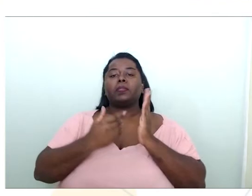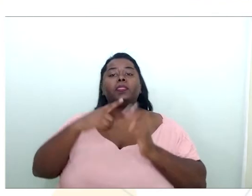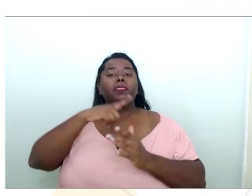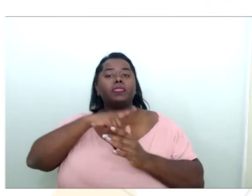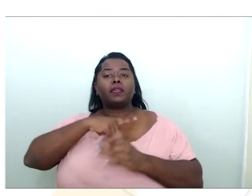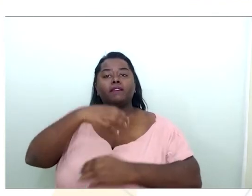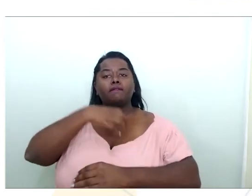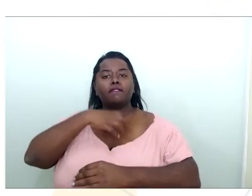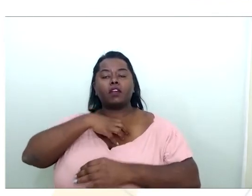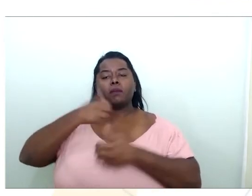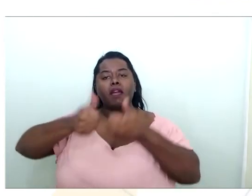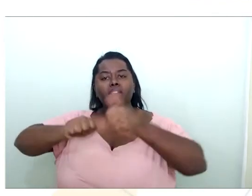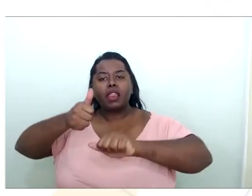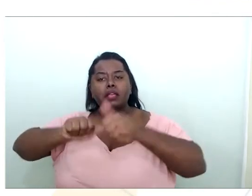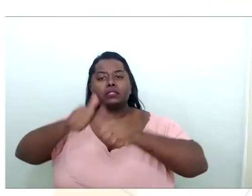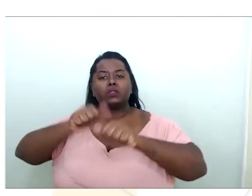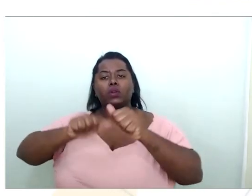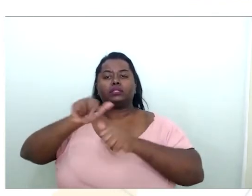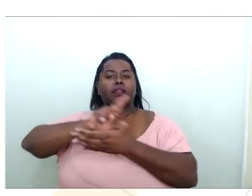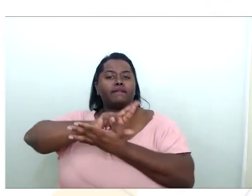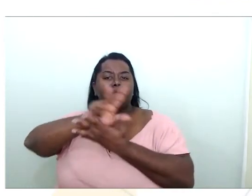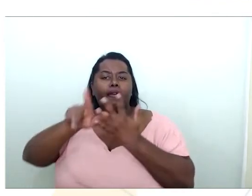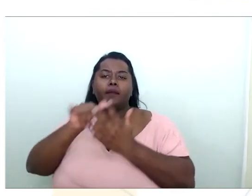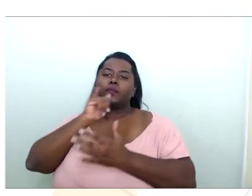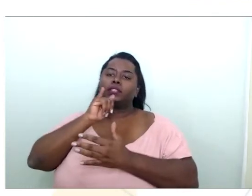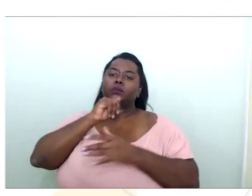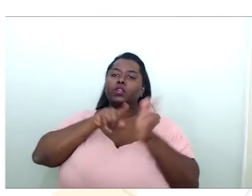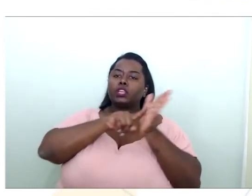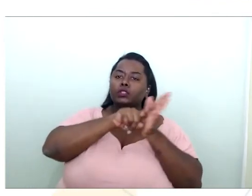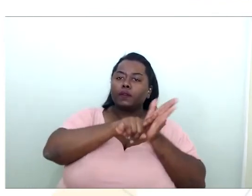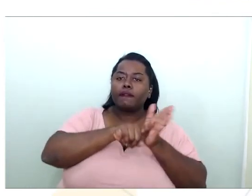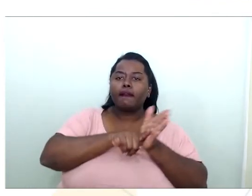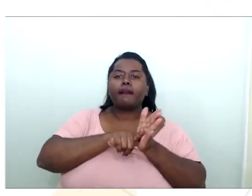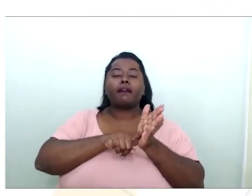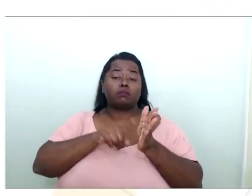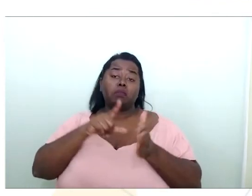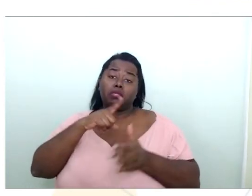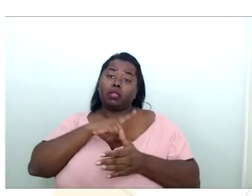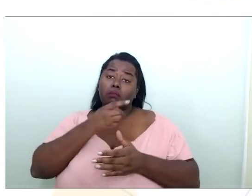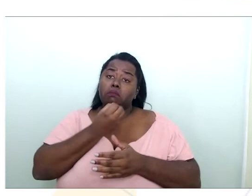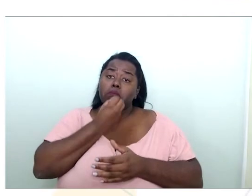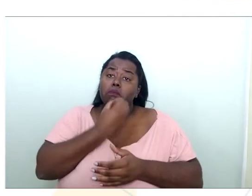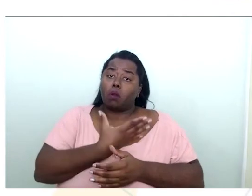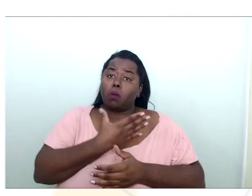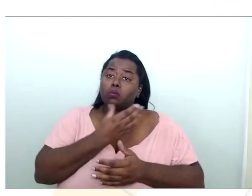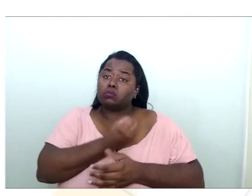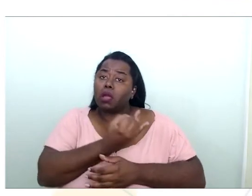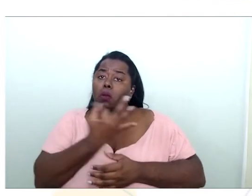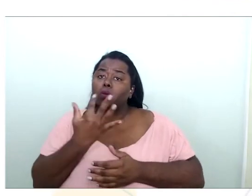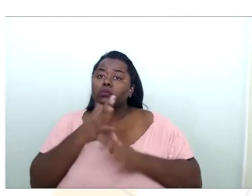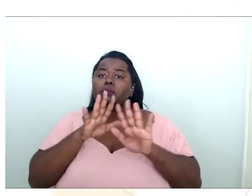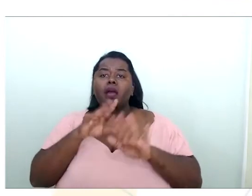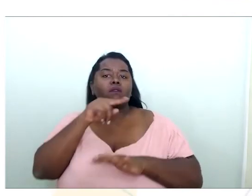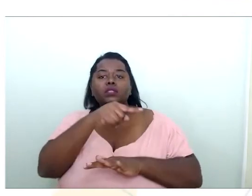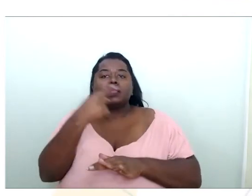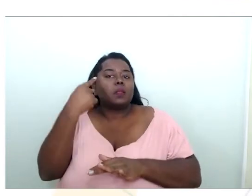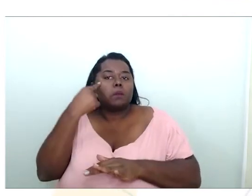far you know quizzes okay you can have good quizzes but apart from that you haven't really thought about assessment you know